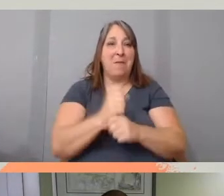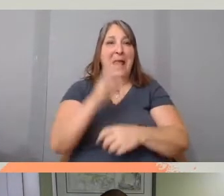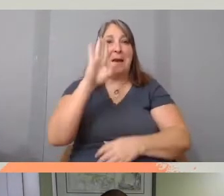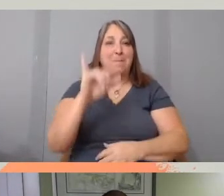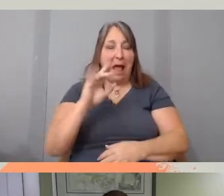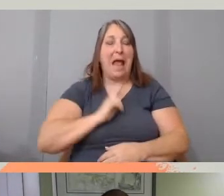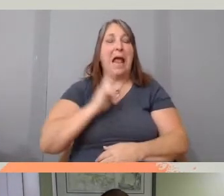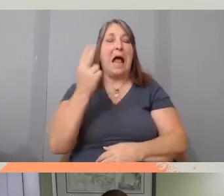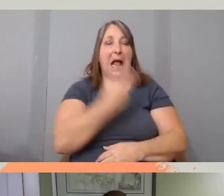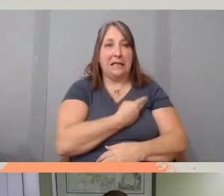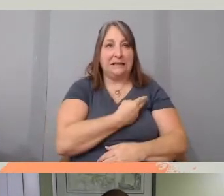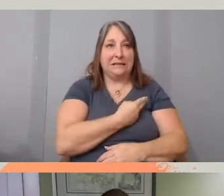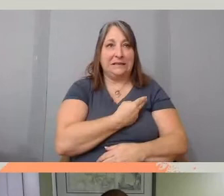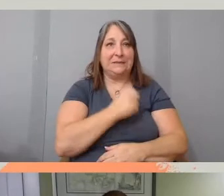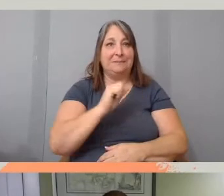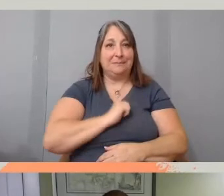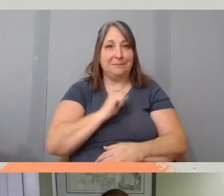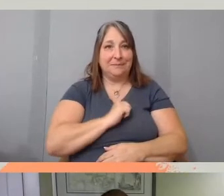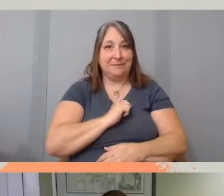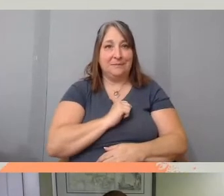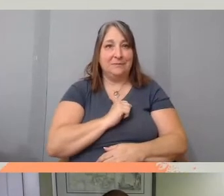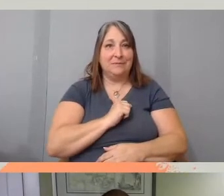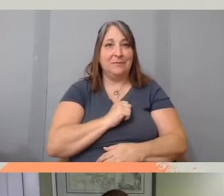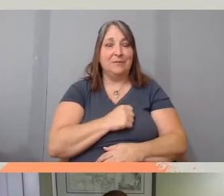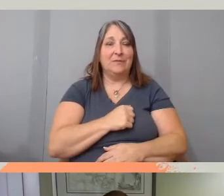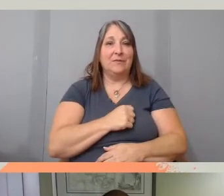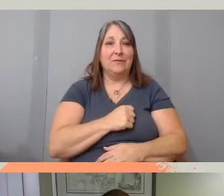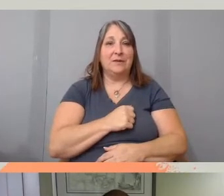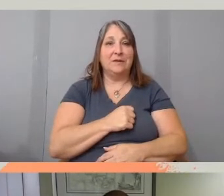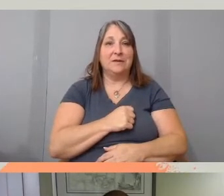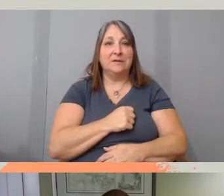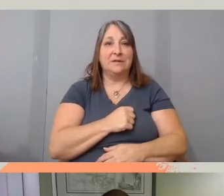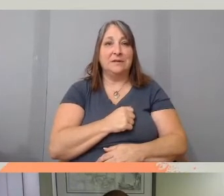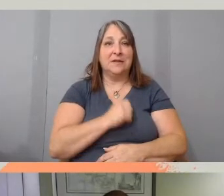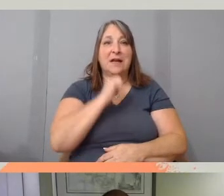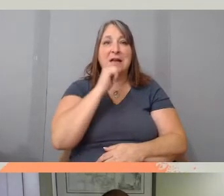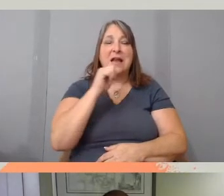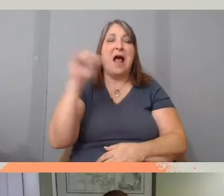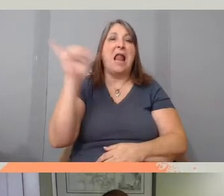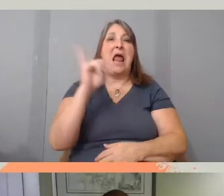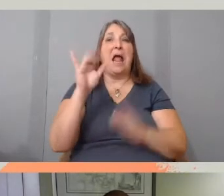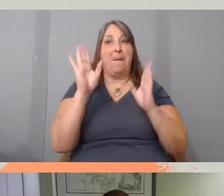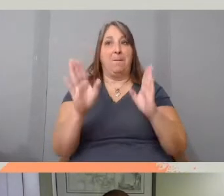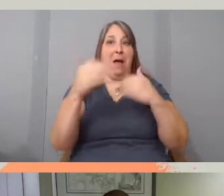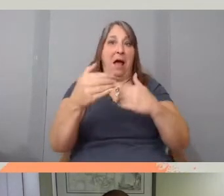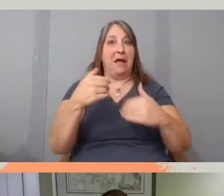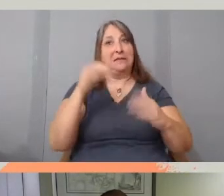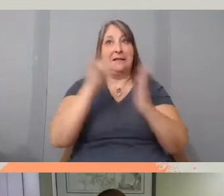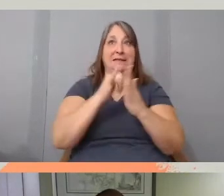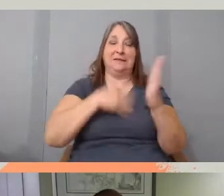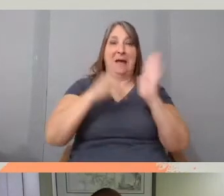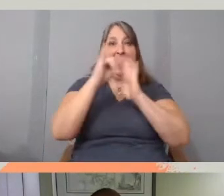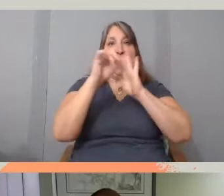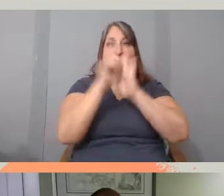For me, I don't really see it as like a box in like, this is my identity and I'm only focusing on that,